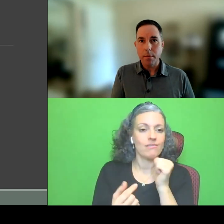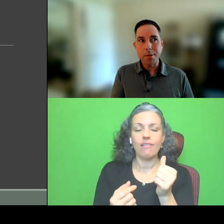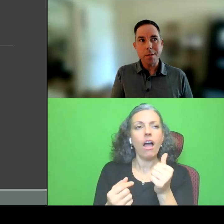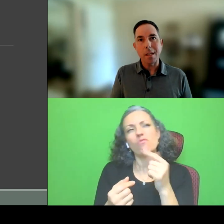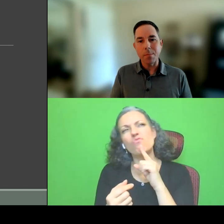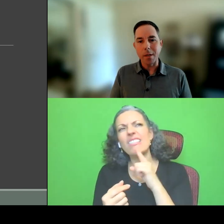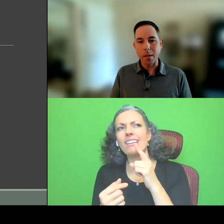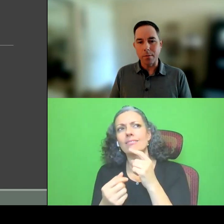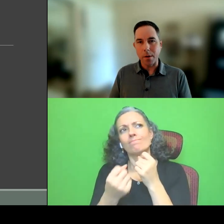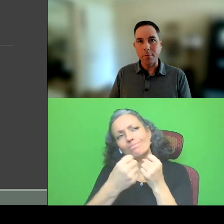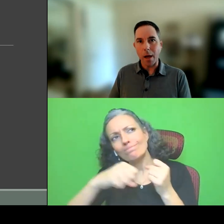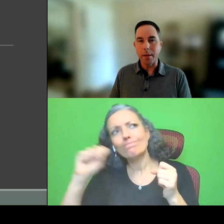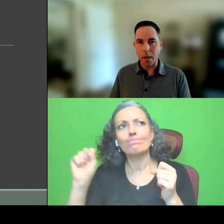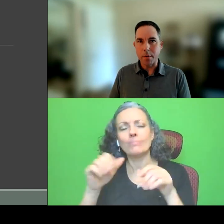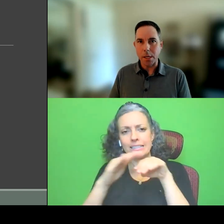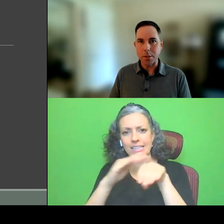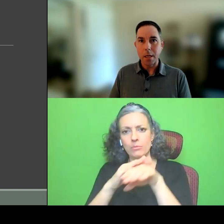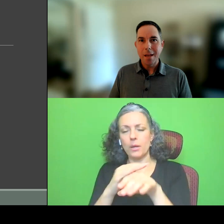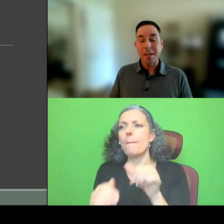against accessibility, they're just not keeping it in the front of mind in the conversation.